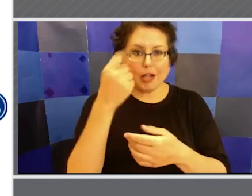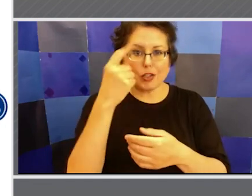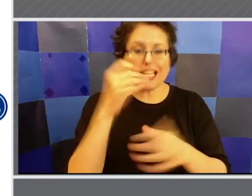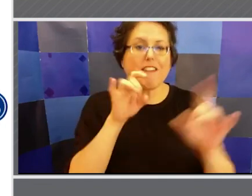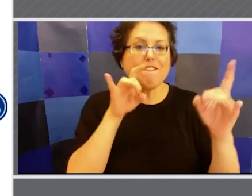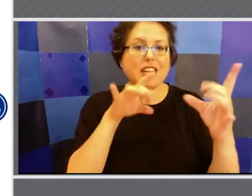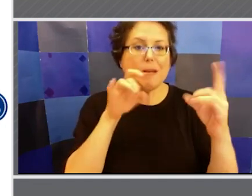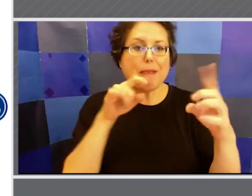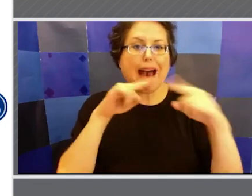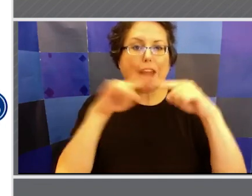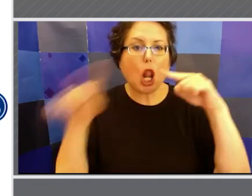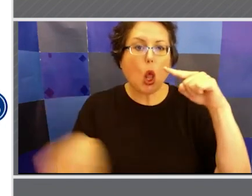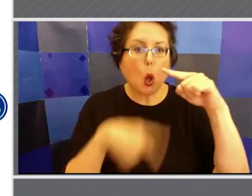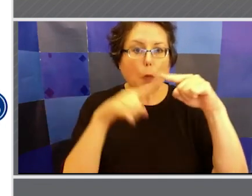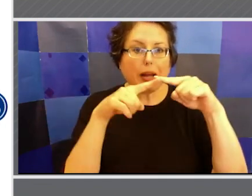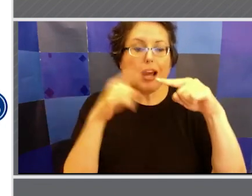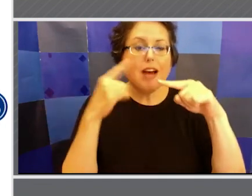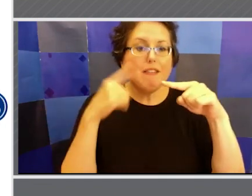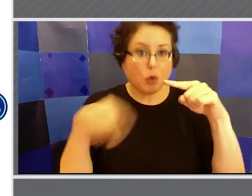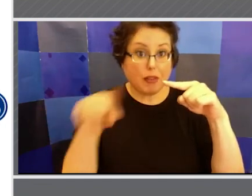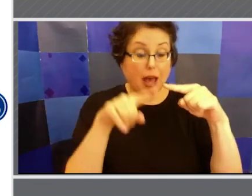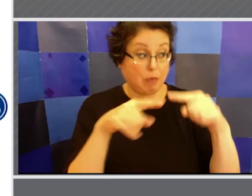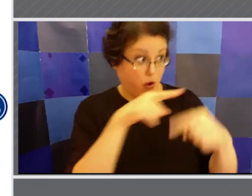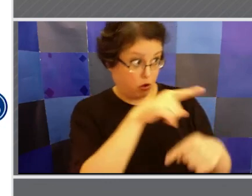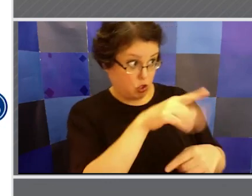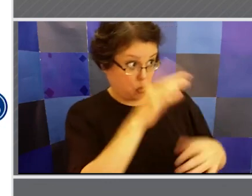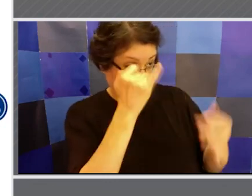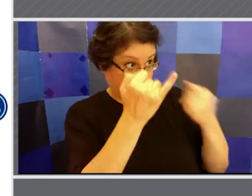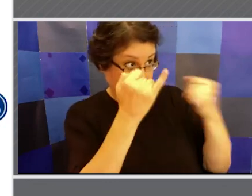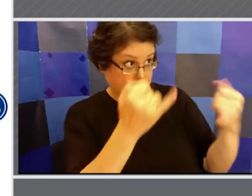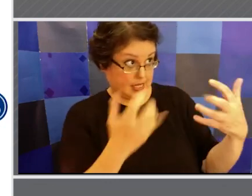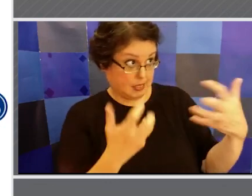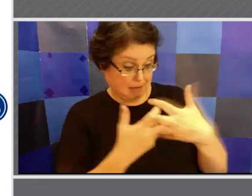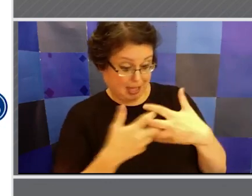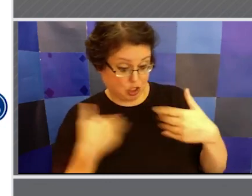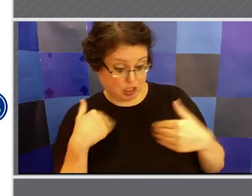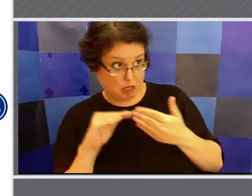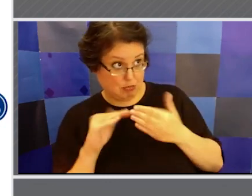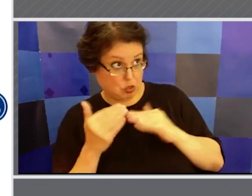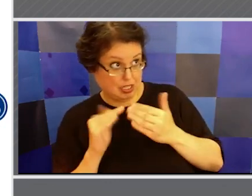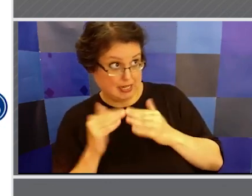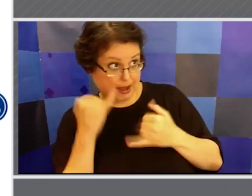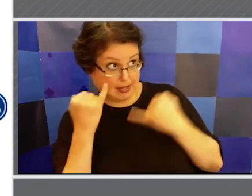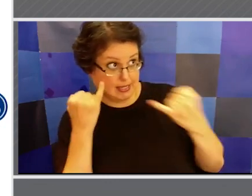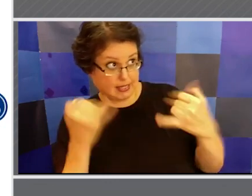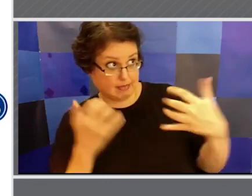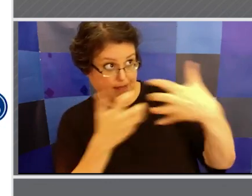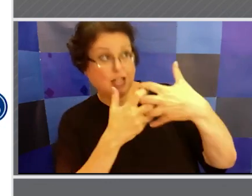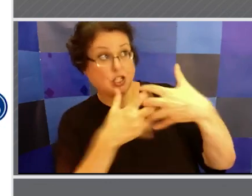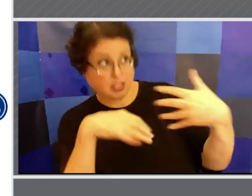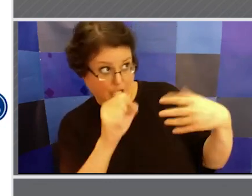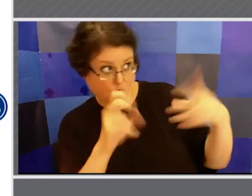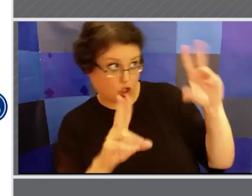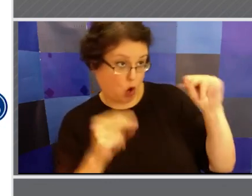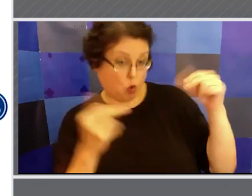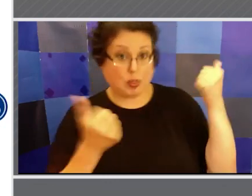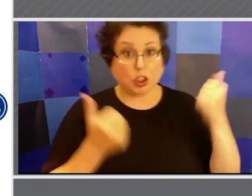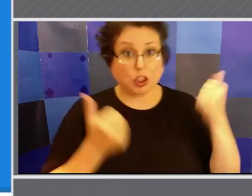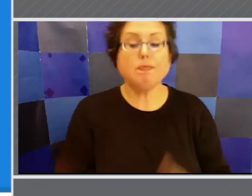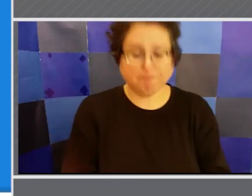their ideas are kind of matching up with priorities for community members.